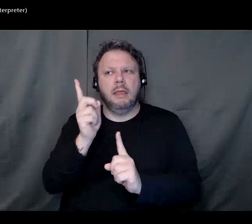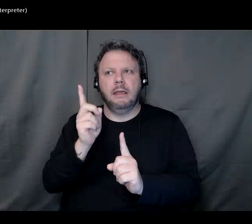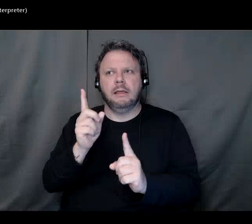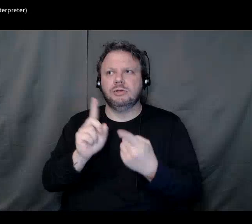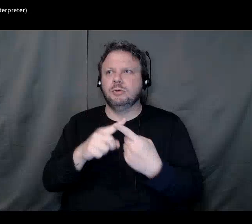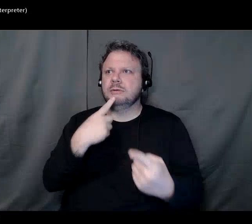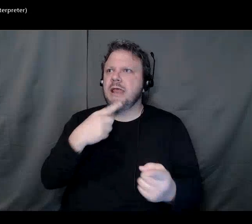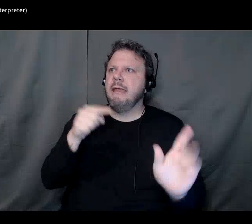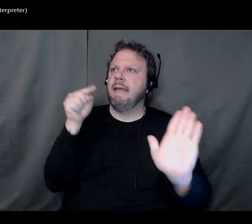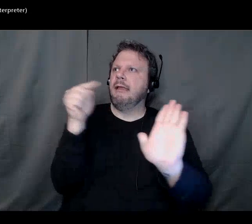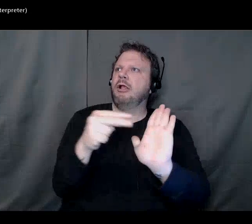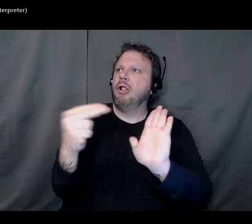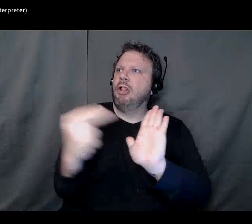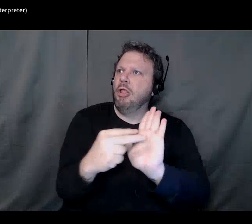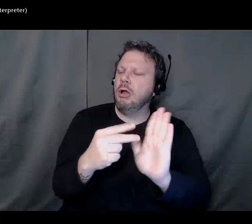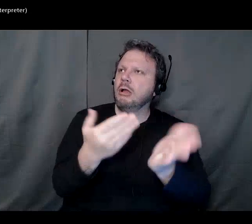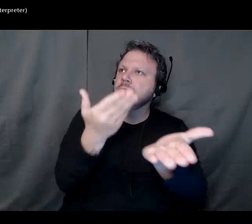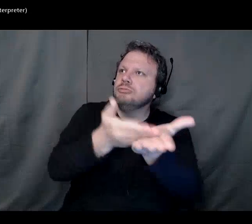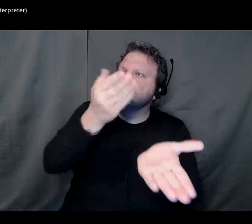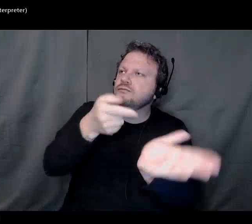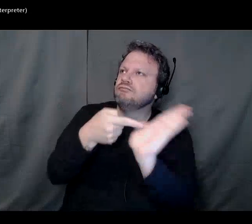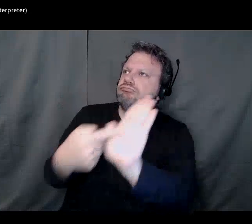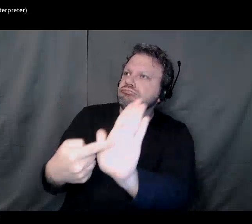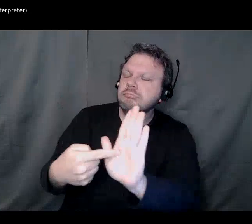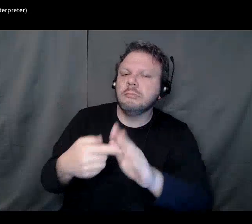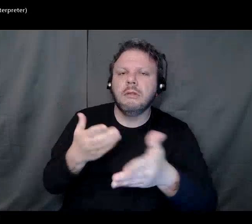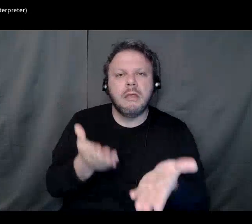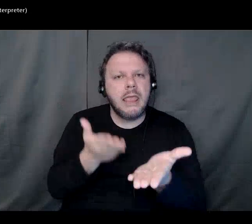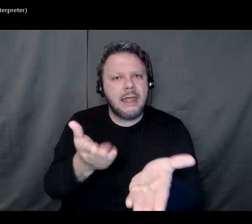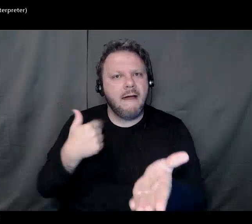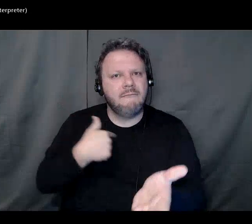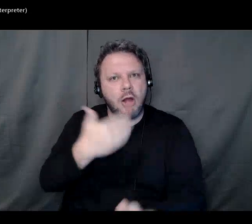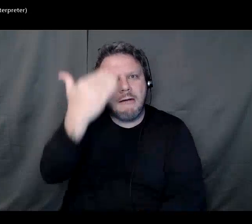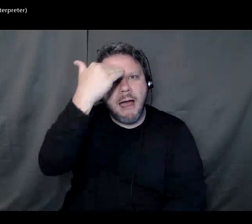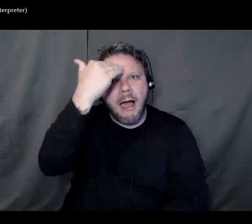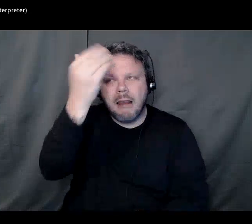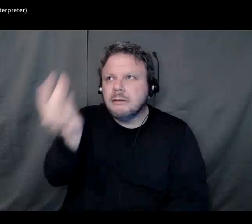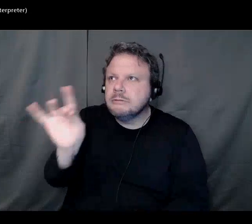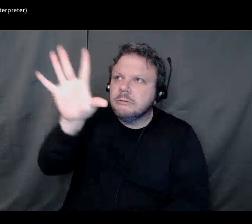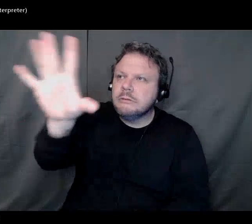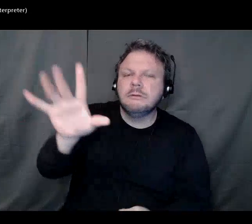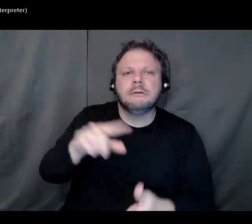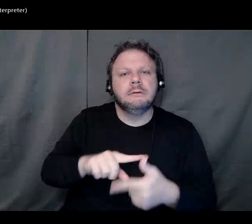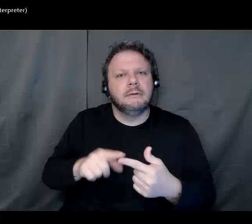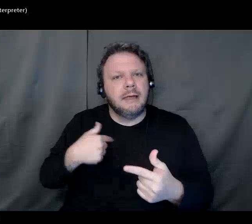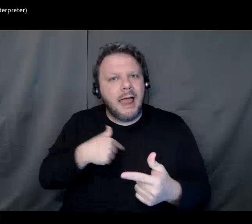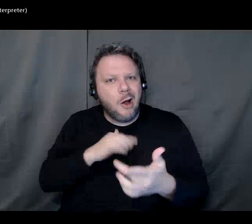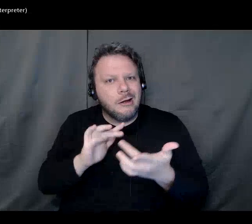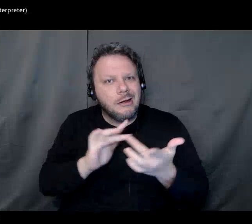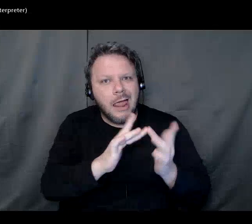that case. Make that case and offer our knowledge, our networks, our connections in support to help people